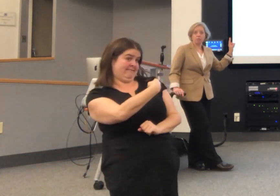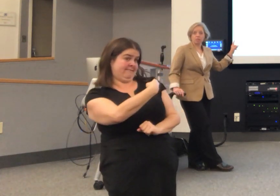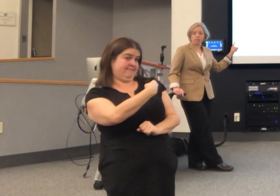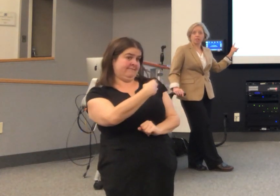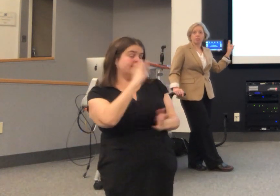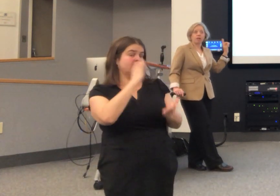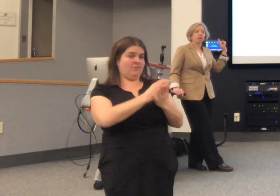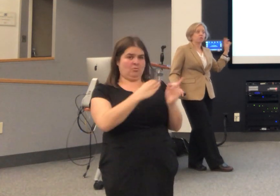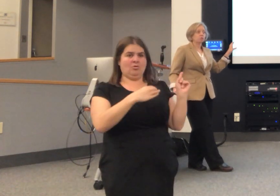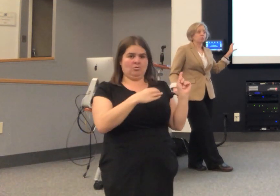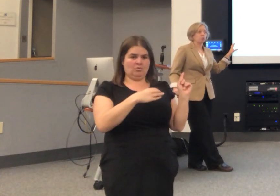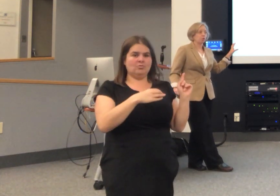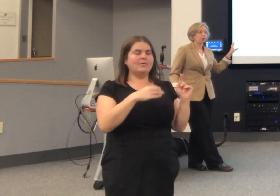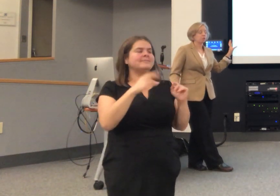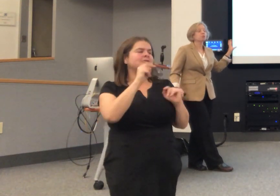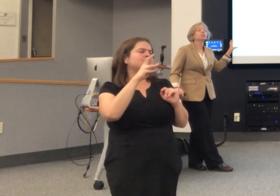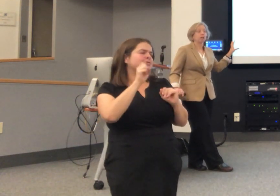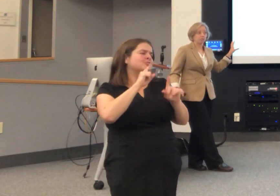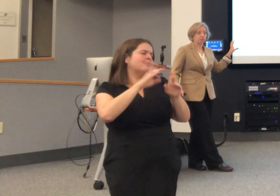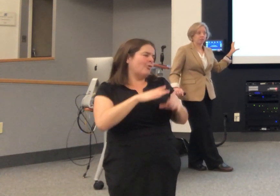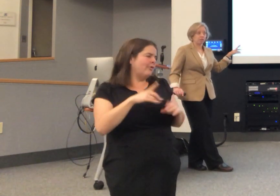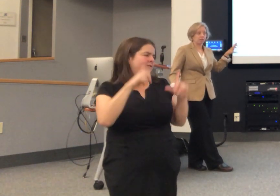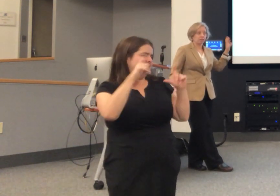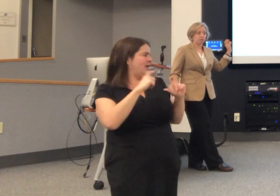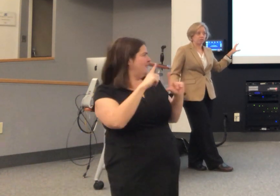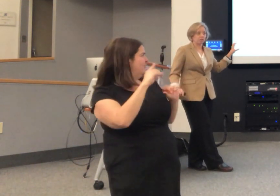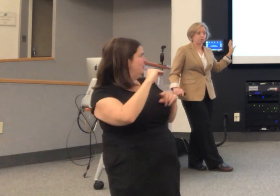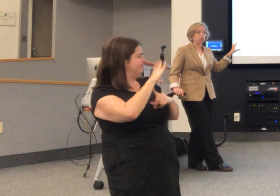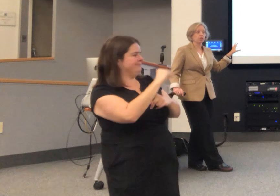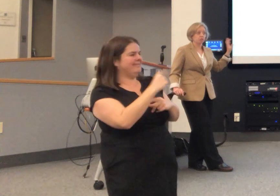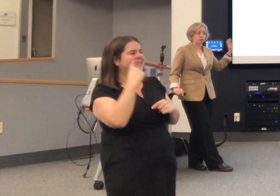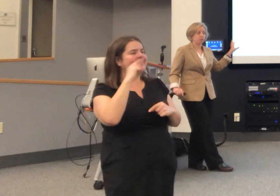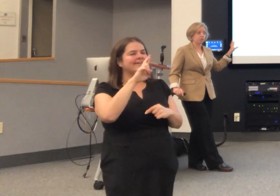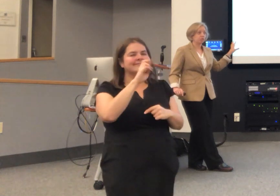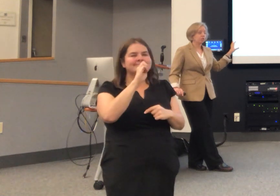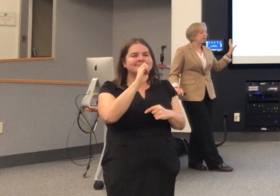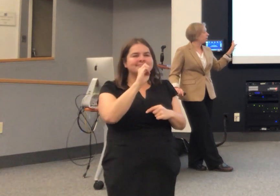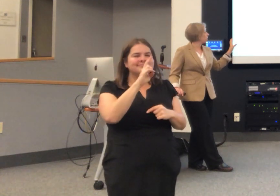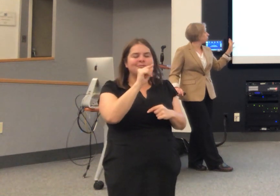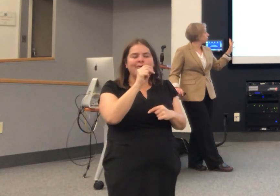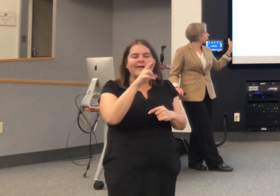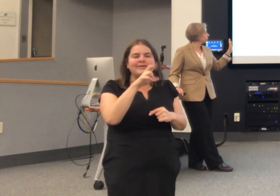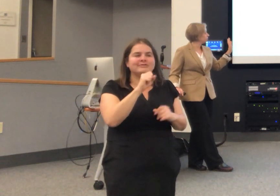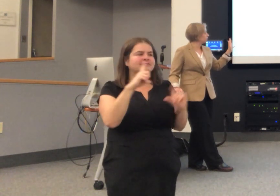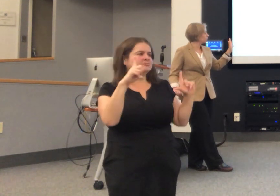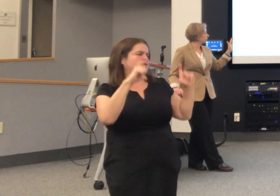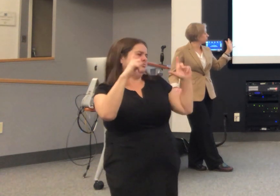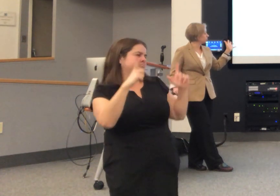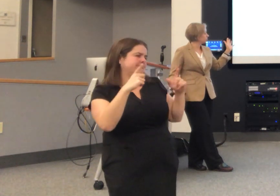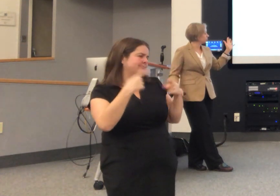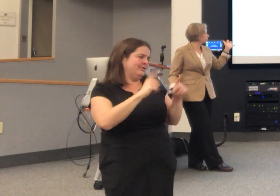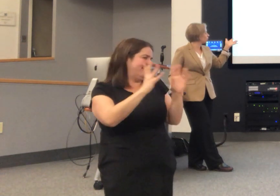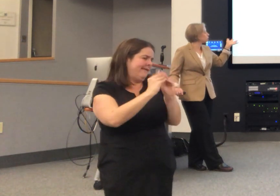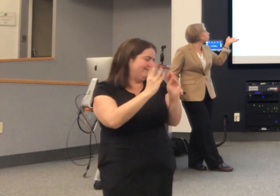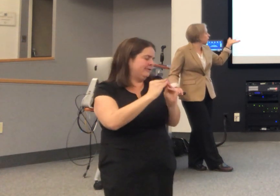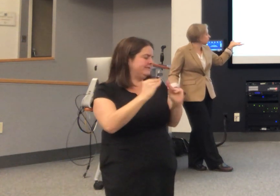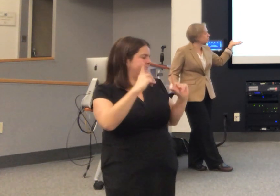that was taken by a news reporter, a news photographer, I think for the Reuters, you know the, Reuters press.